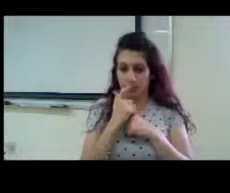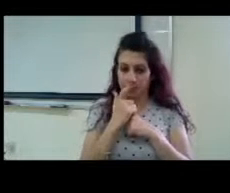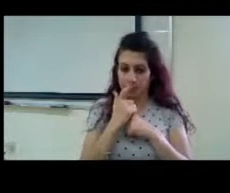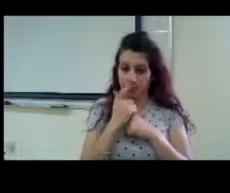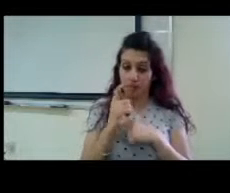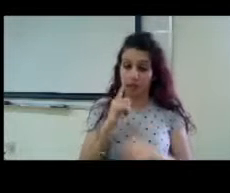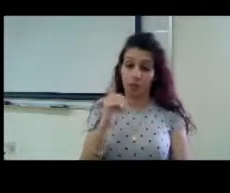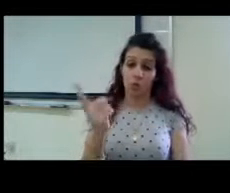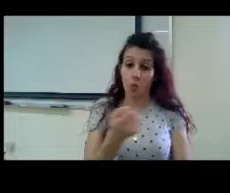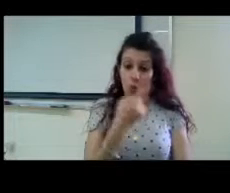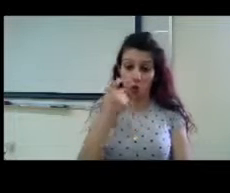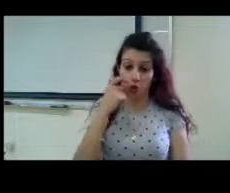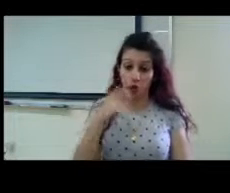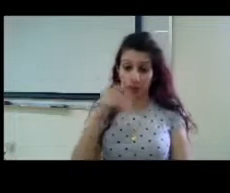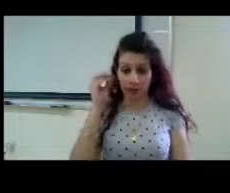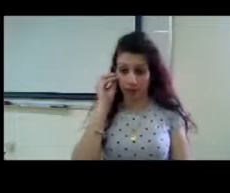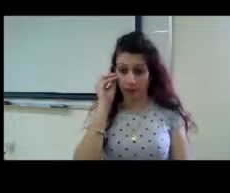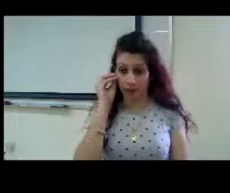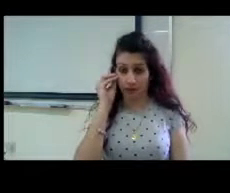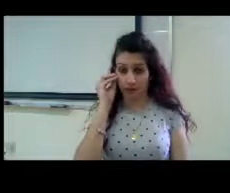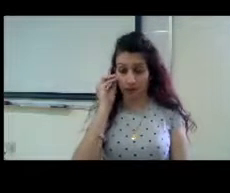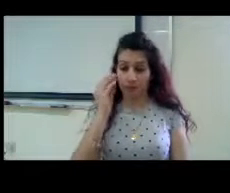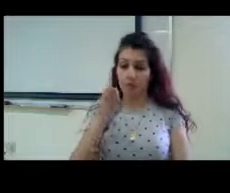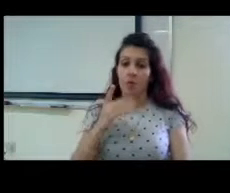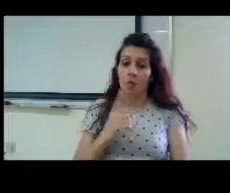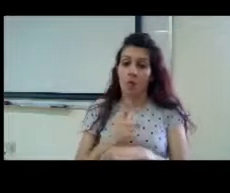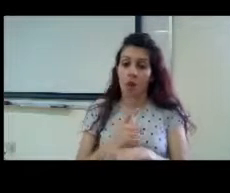present is really designed for the content that we have in English in our